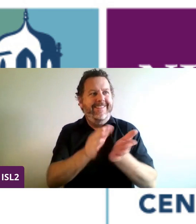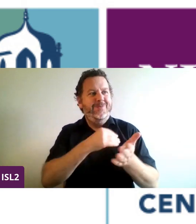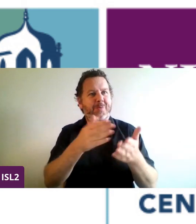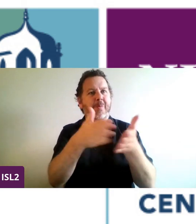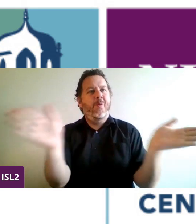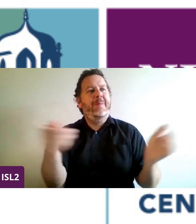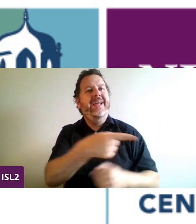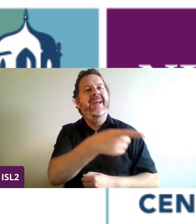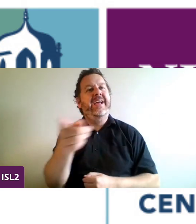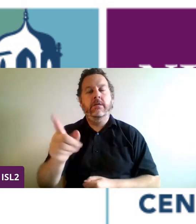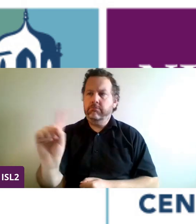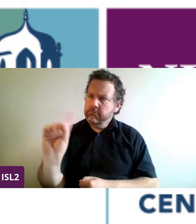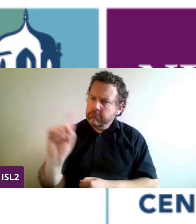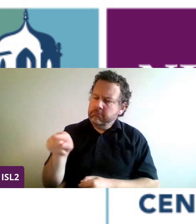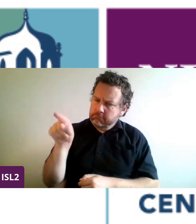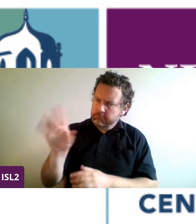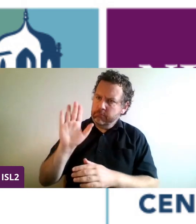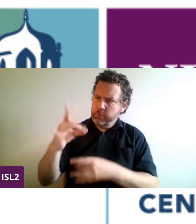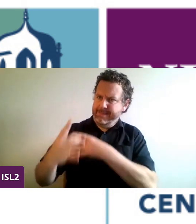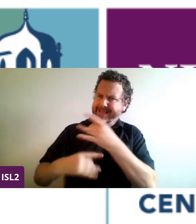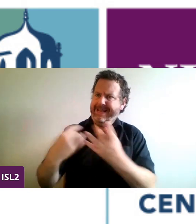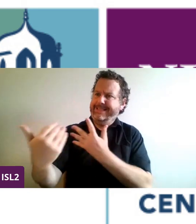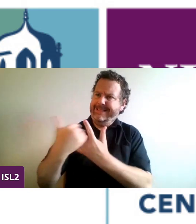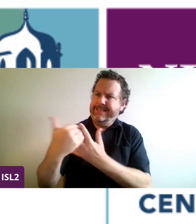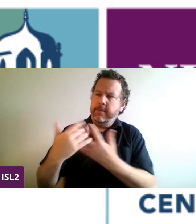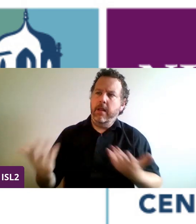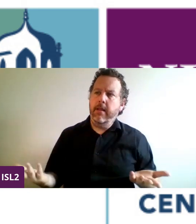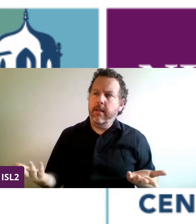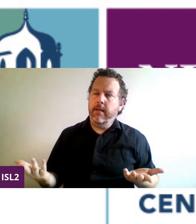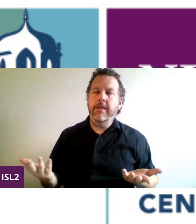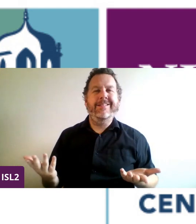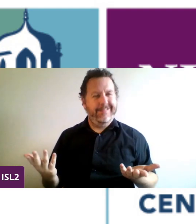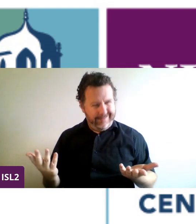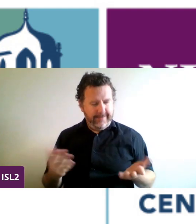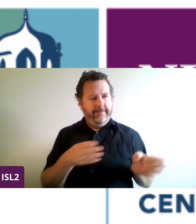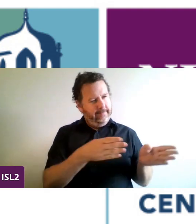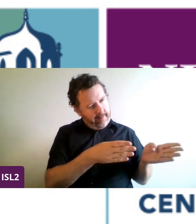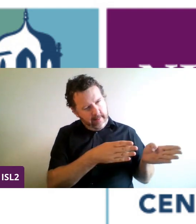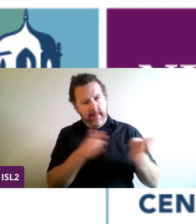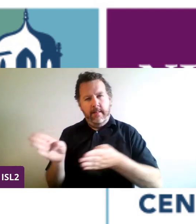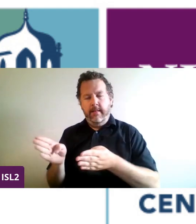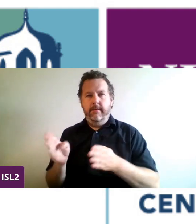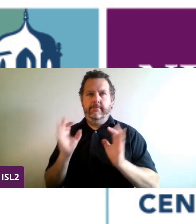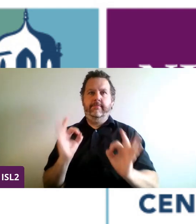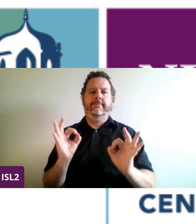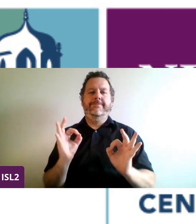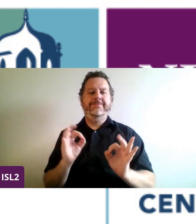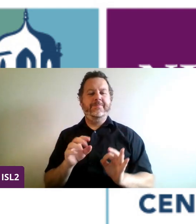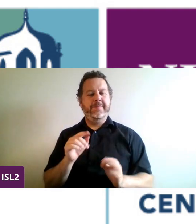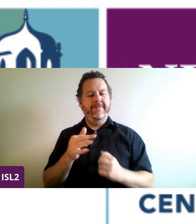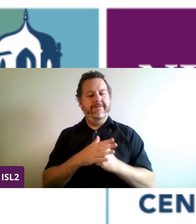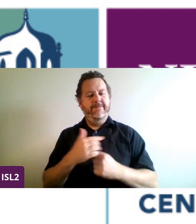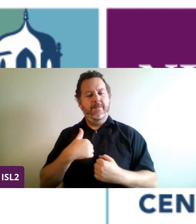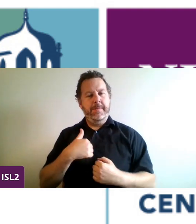exciting movement towards accessibility.